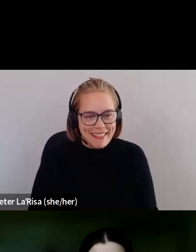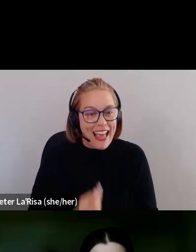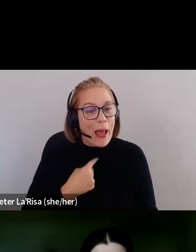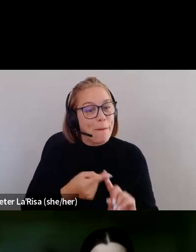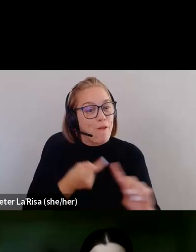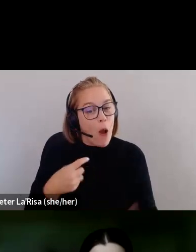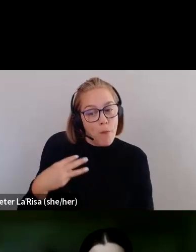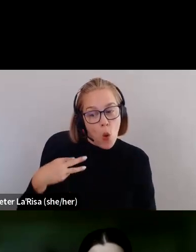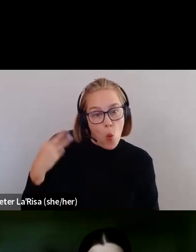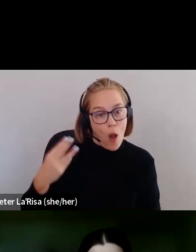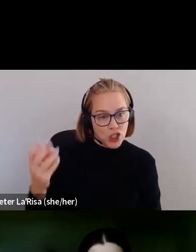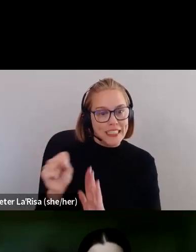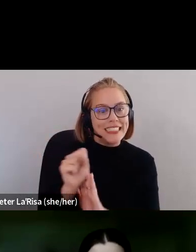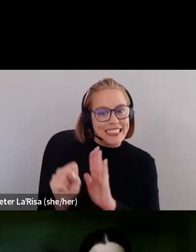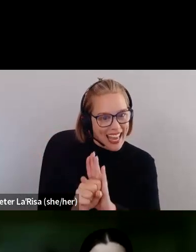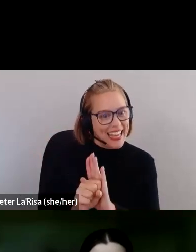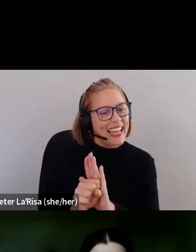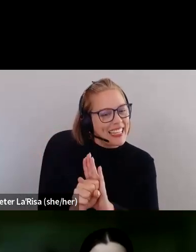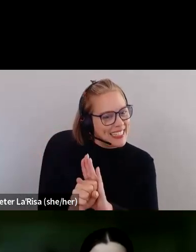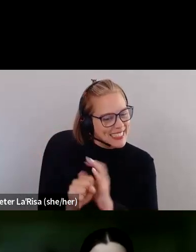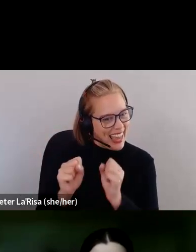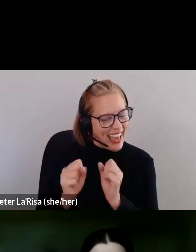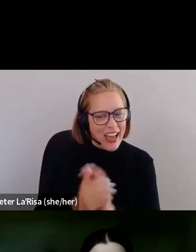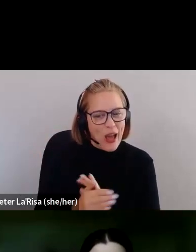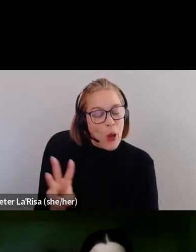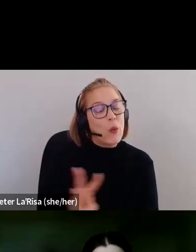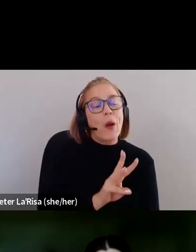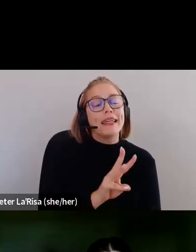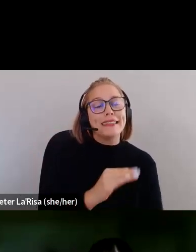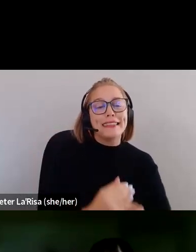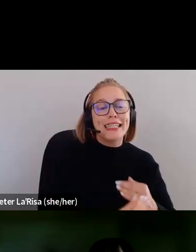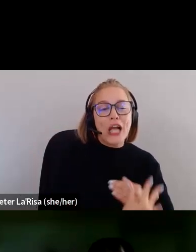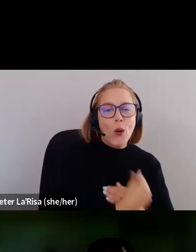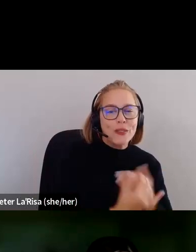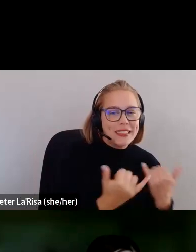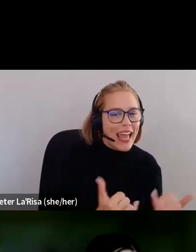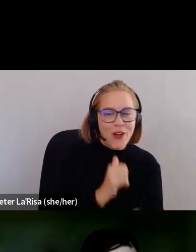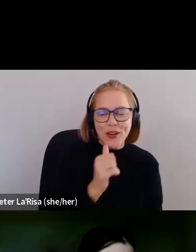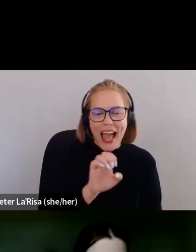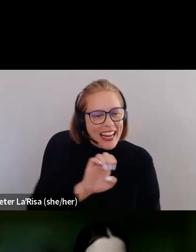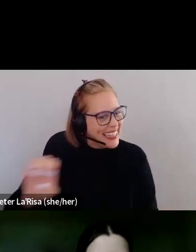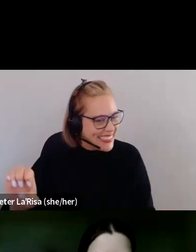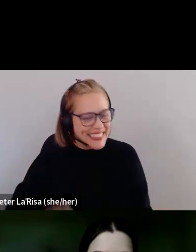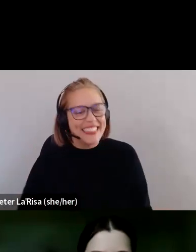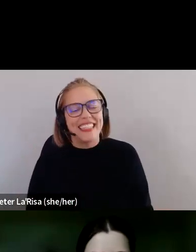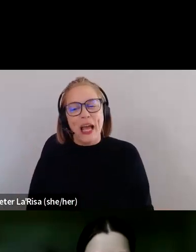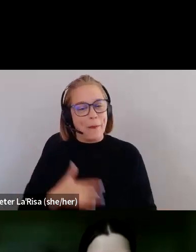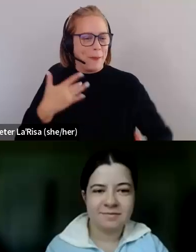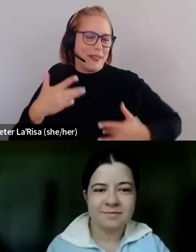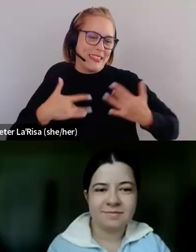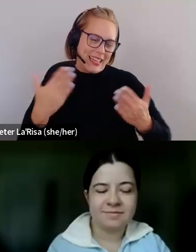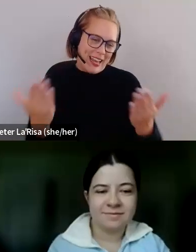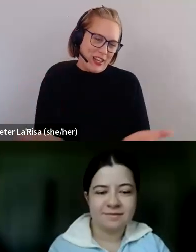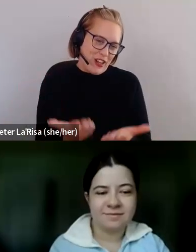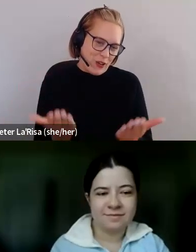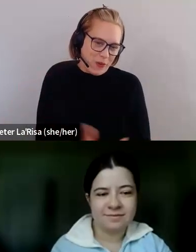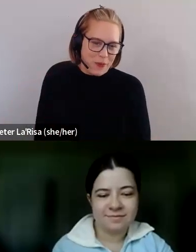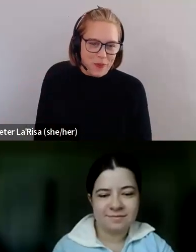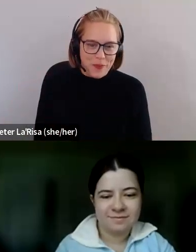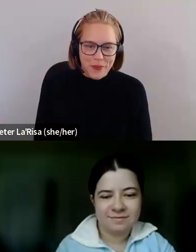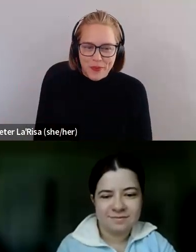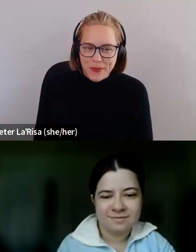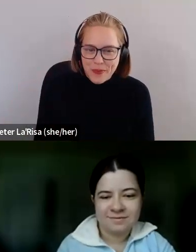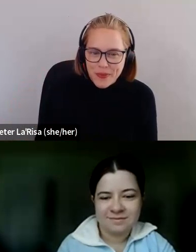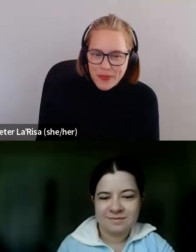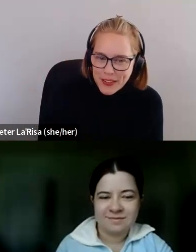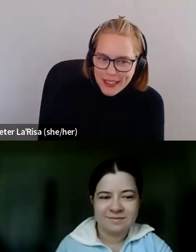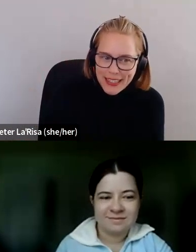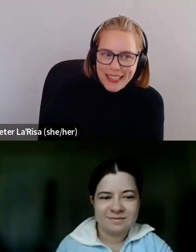: Hi, everyone. My name is Naomi and I use she/her pronouns. My